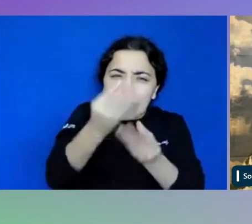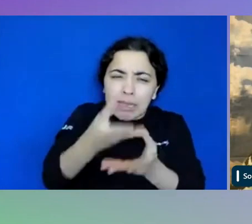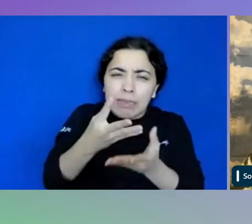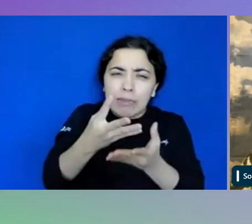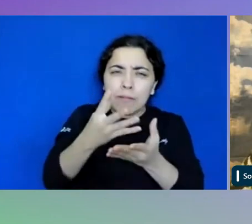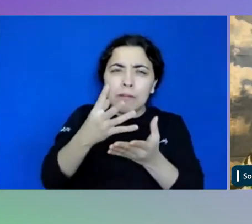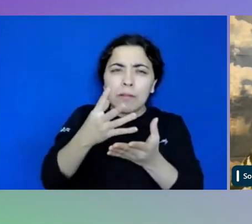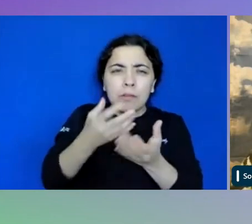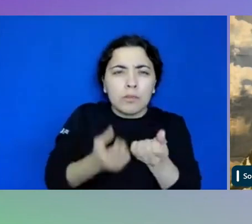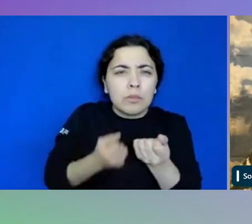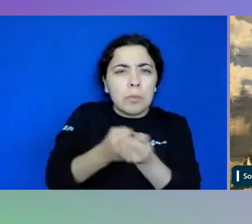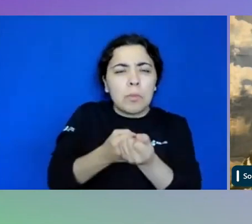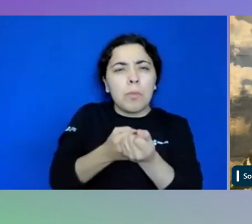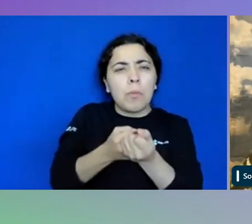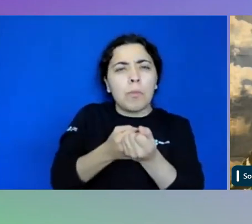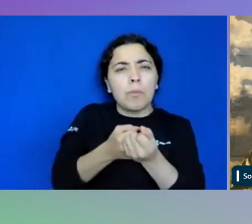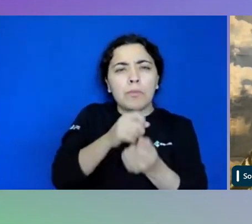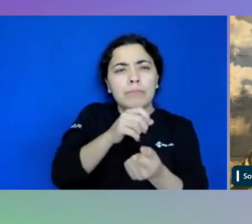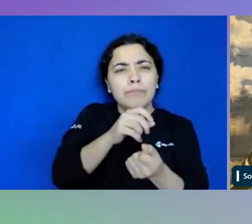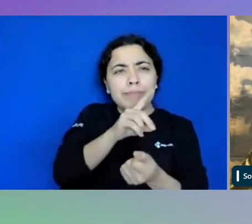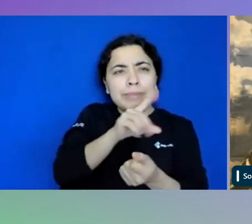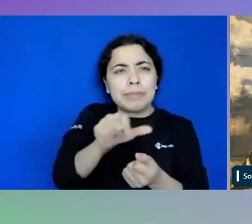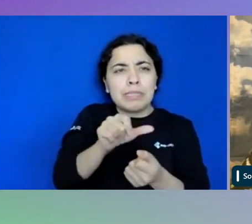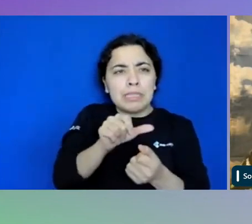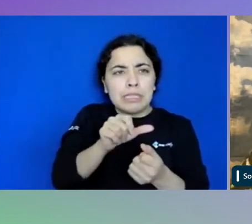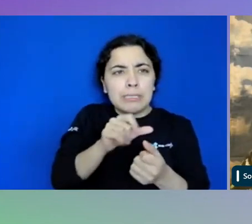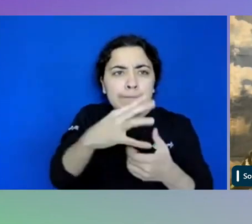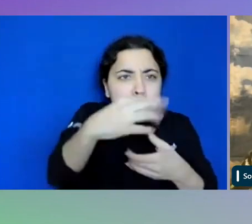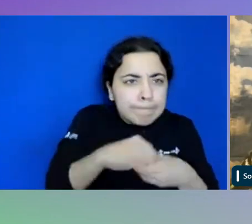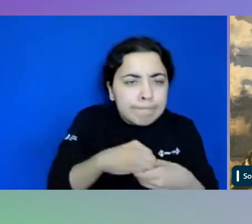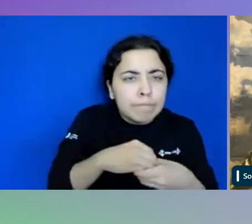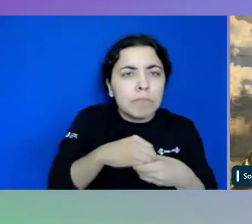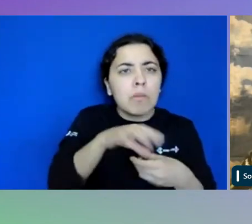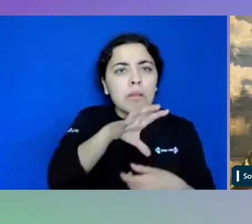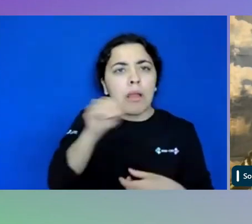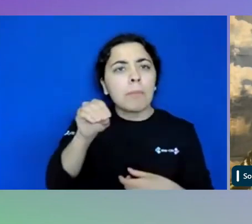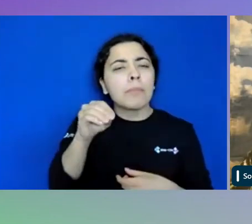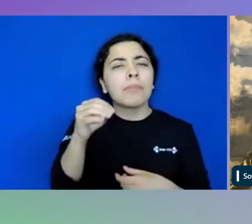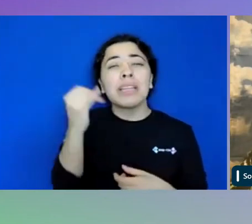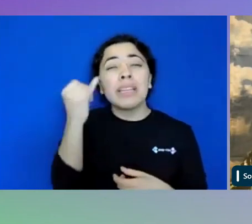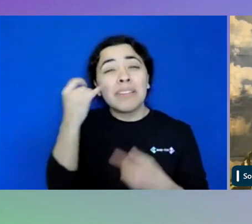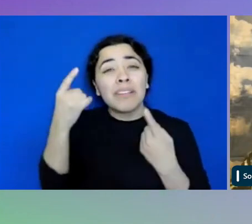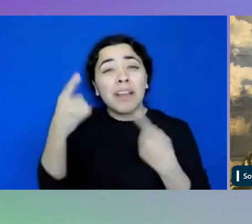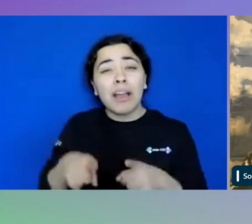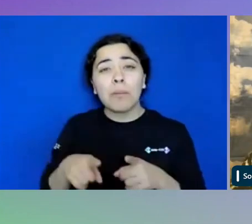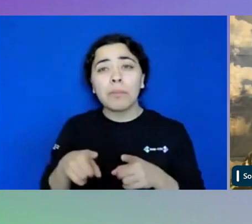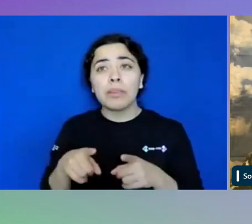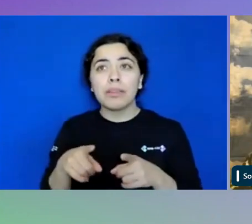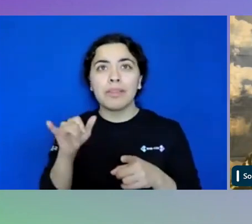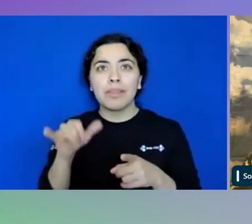Uh particularly when disclosure rates are so low and, uh, health